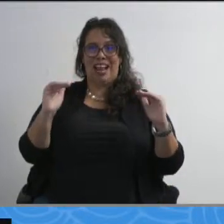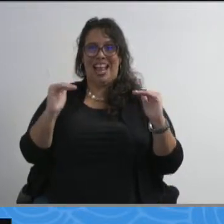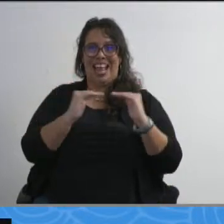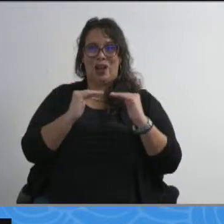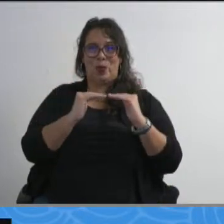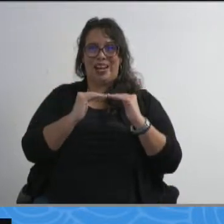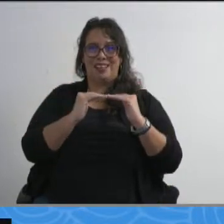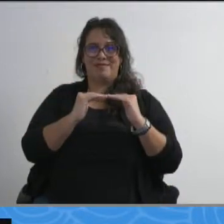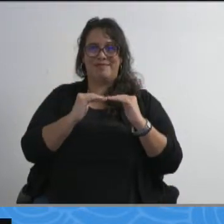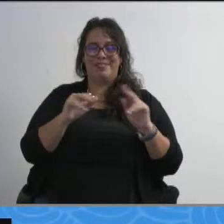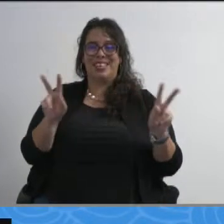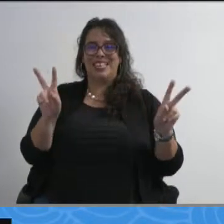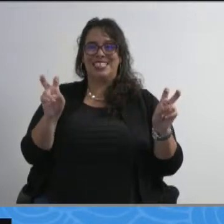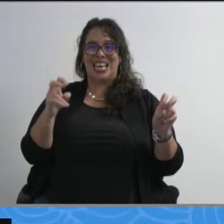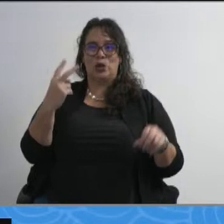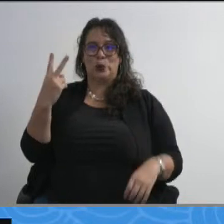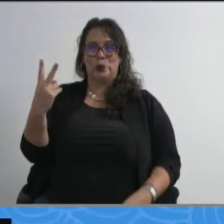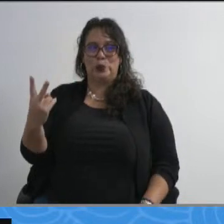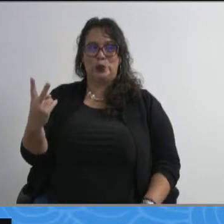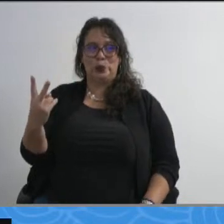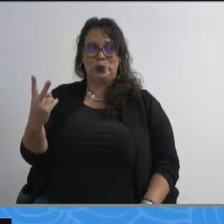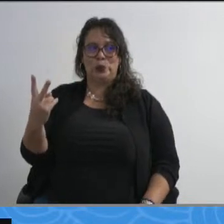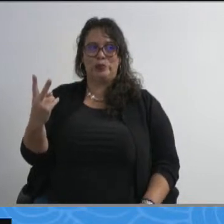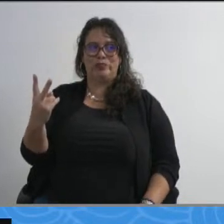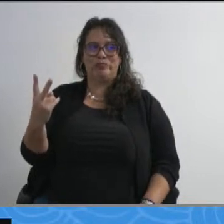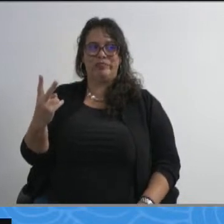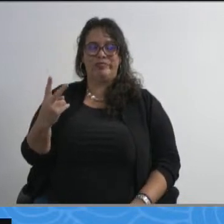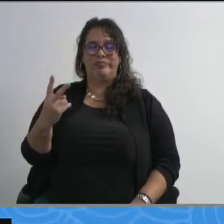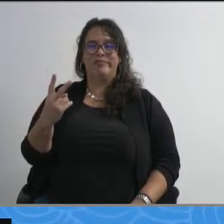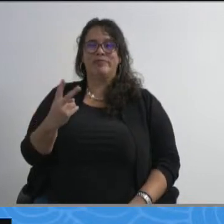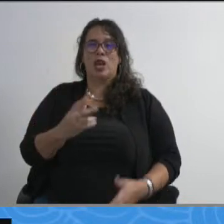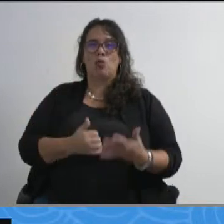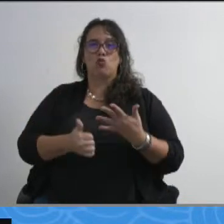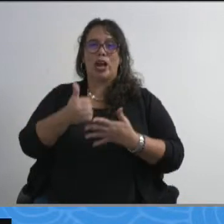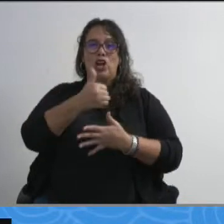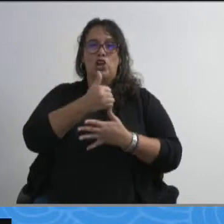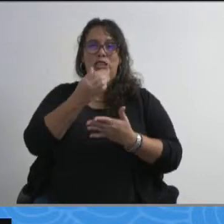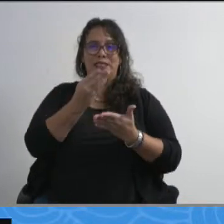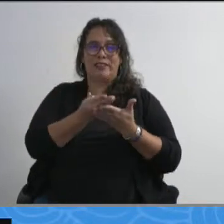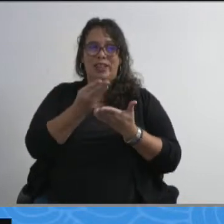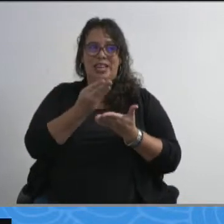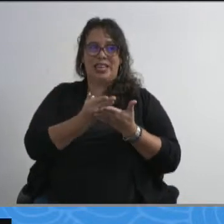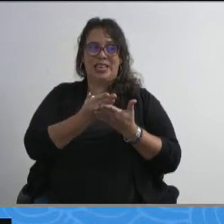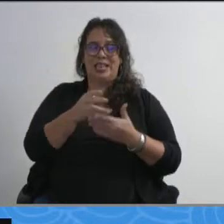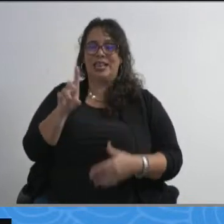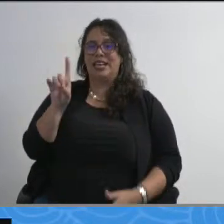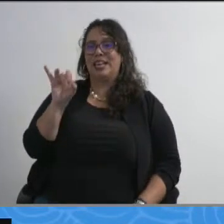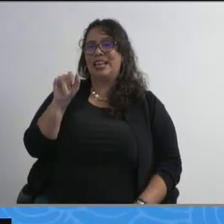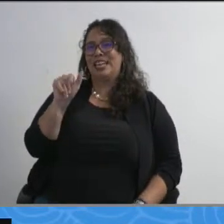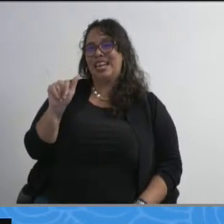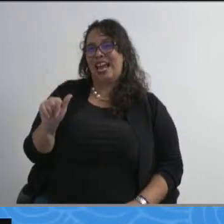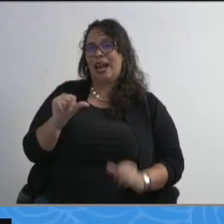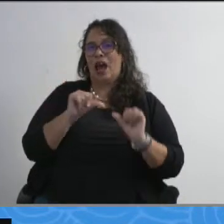Title II, the revisions are in prioritizing funding, and data and ongoing consultation.